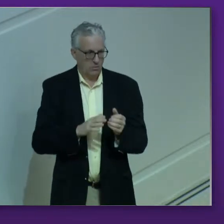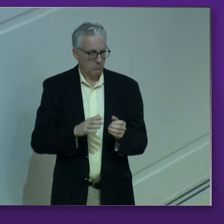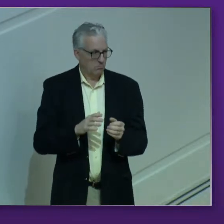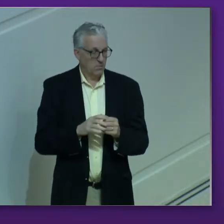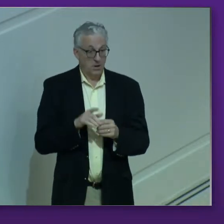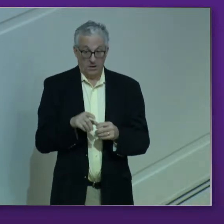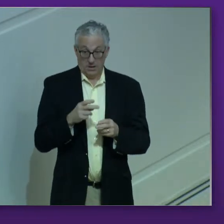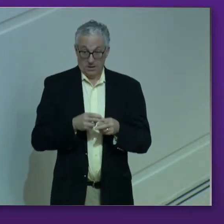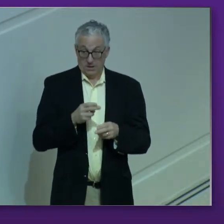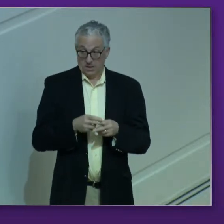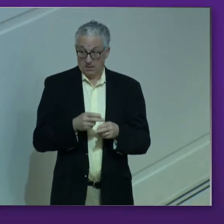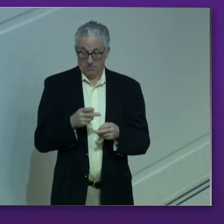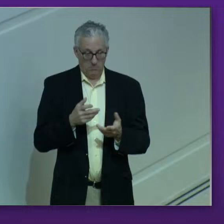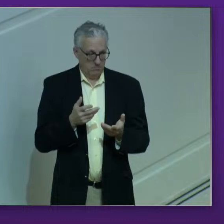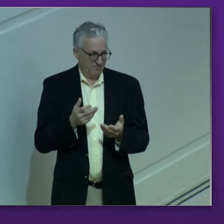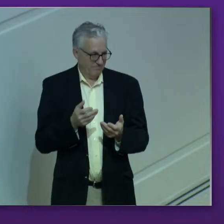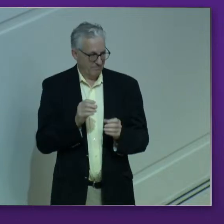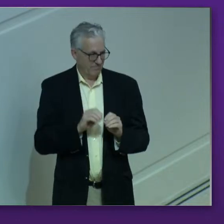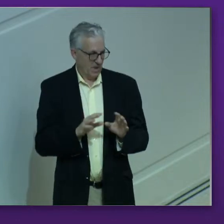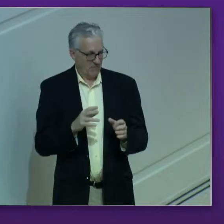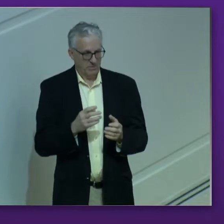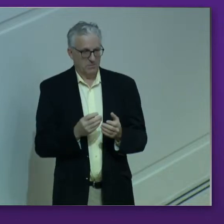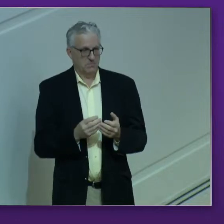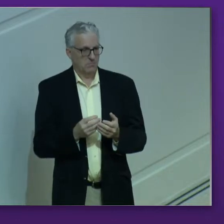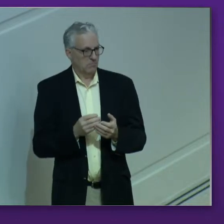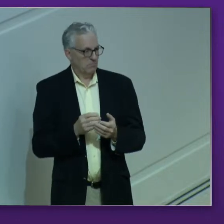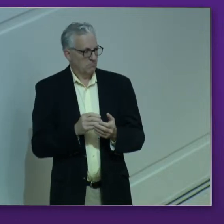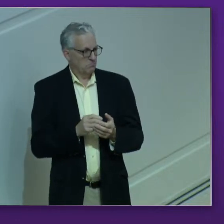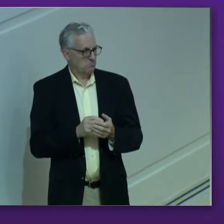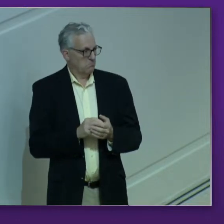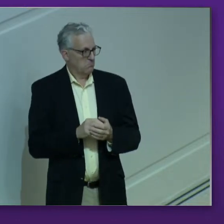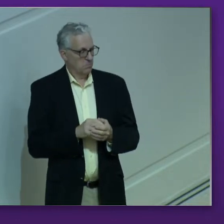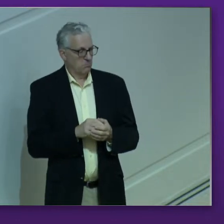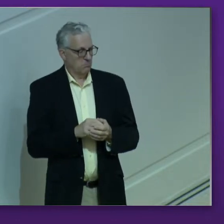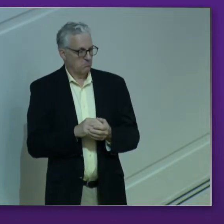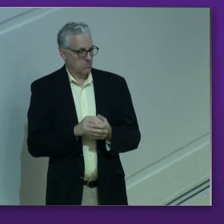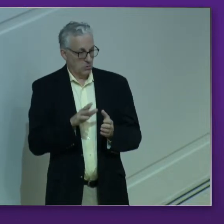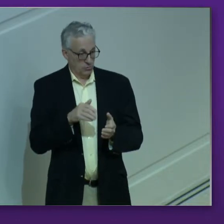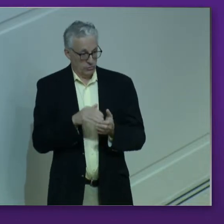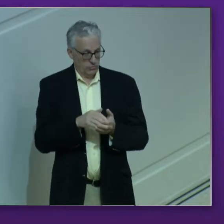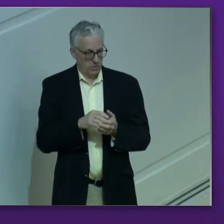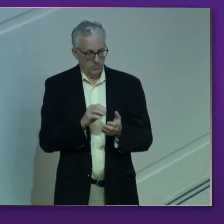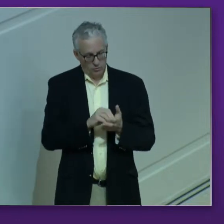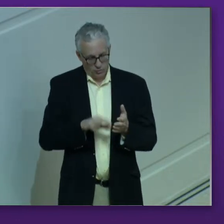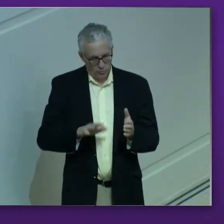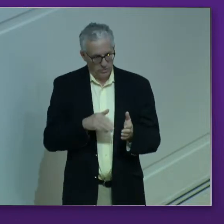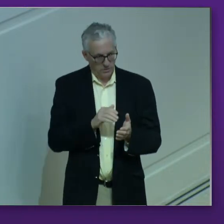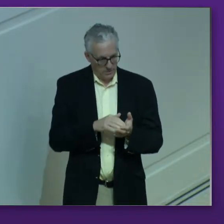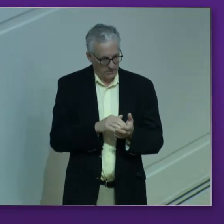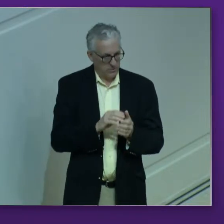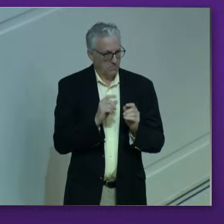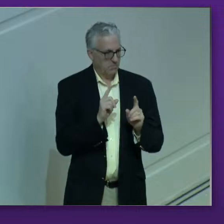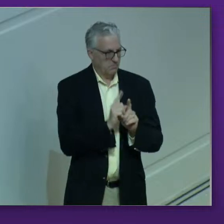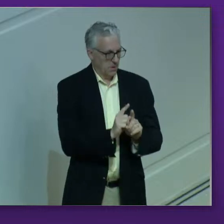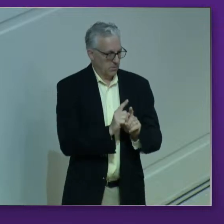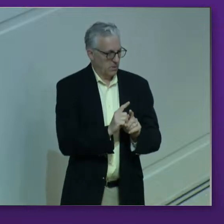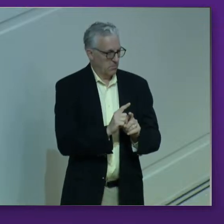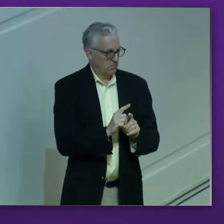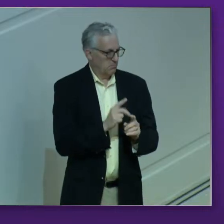THERE PROJECT IS PEER TO PEER MENTORING STUDENTS CREATING CONNECTIONS OF THE SUPPORT ACROSS THE MC COMMUNITY. AS THE